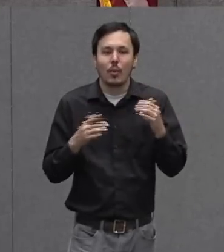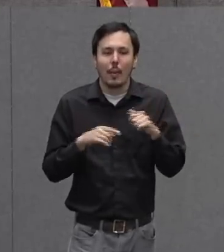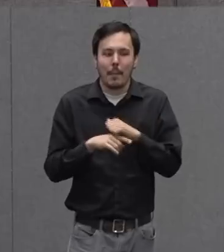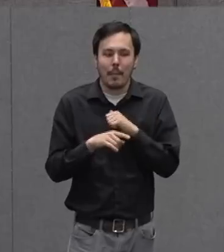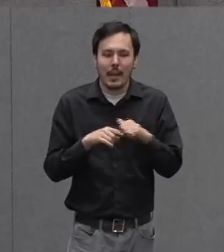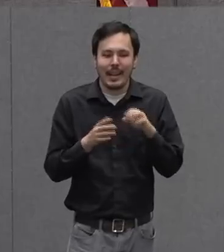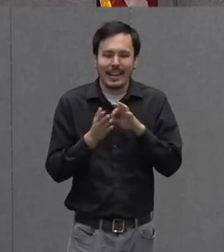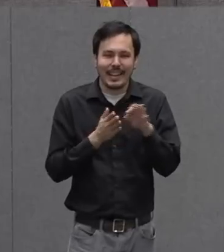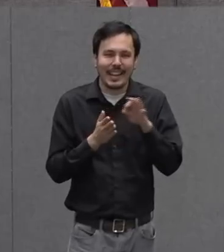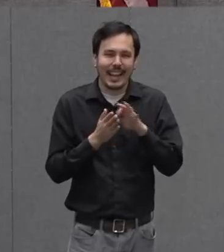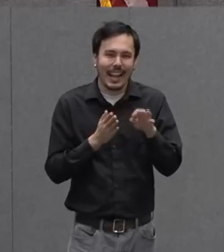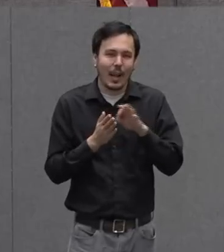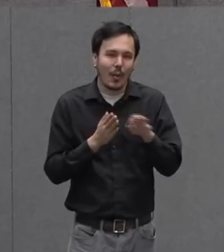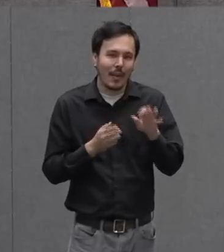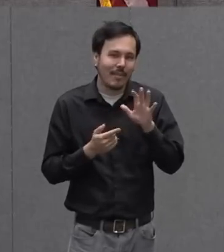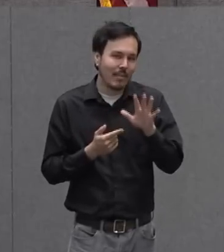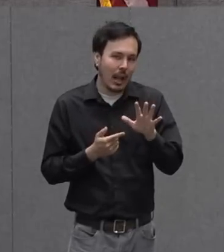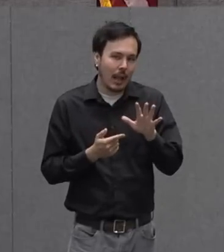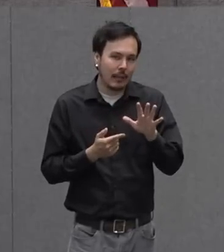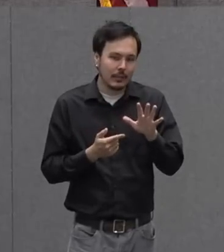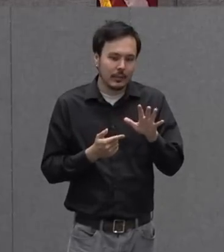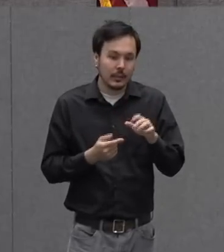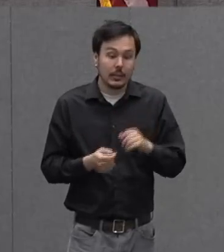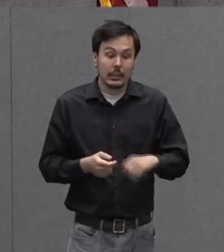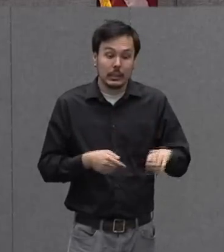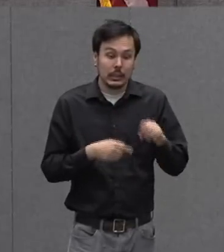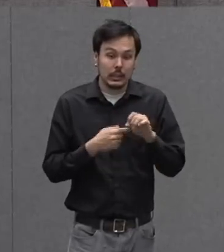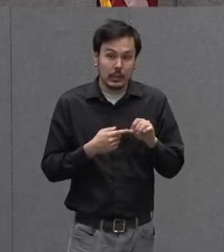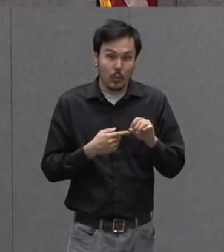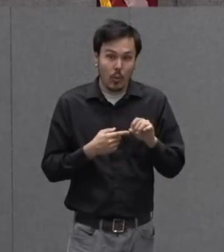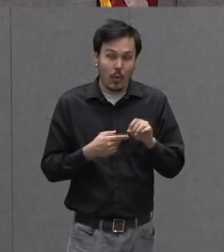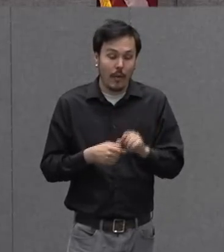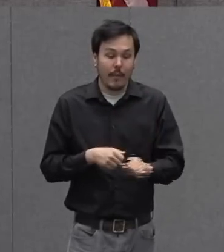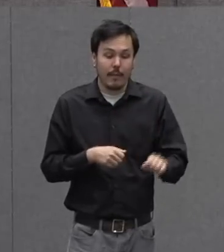We're gonna start at zero, are you ready? Zero, five,